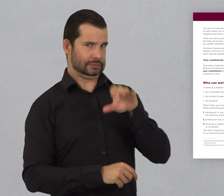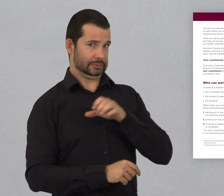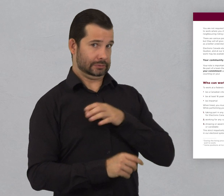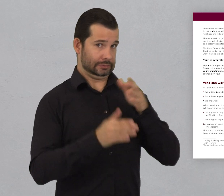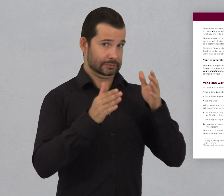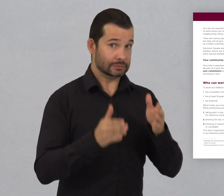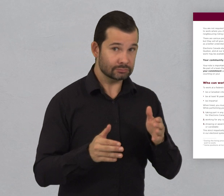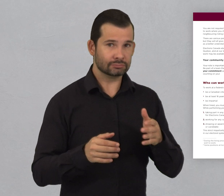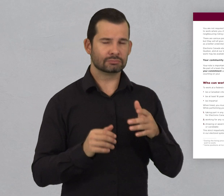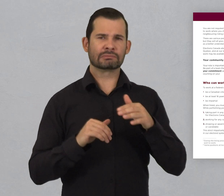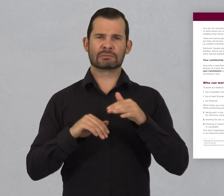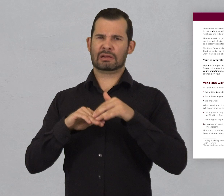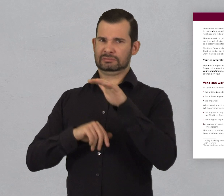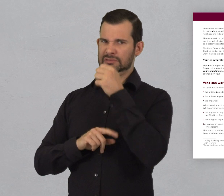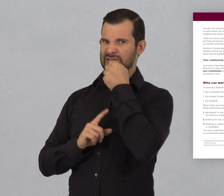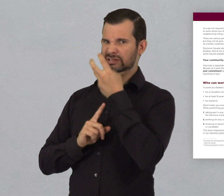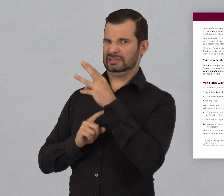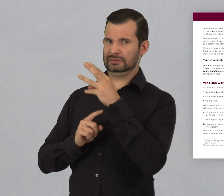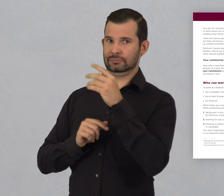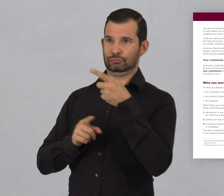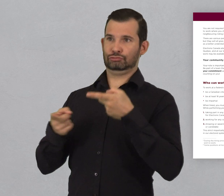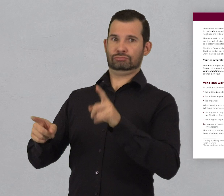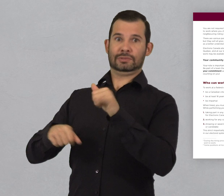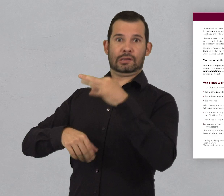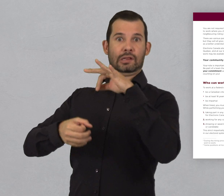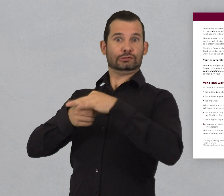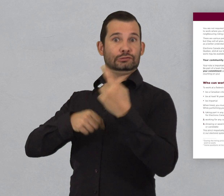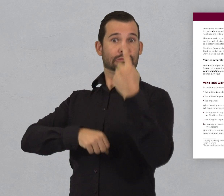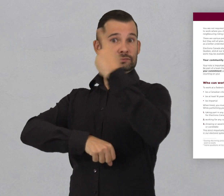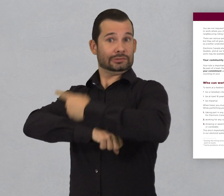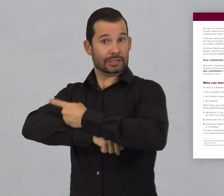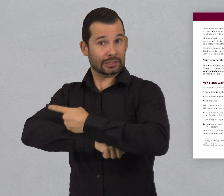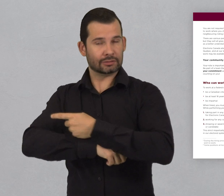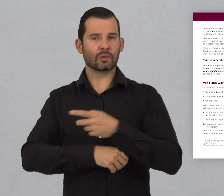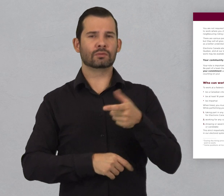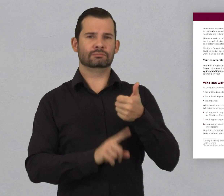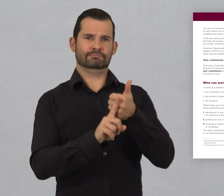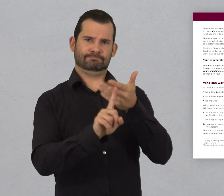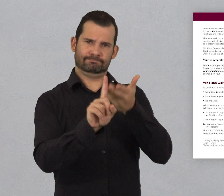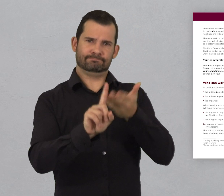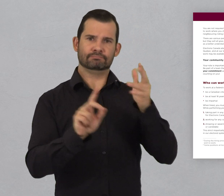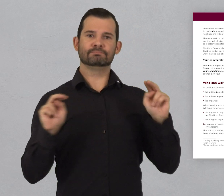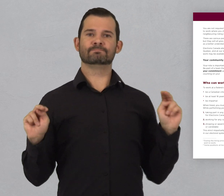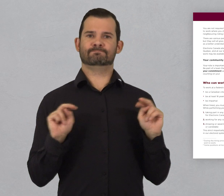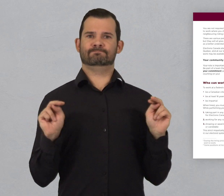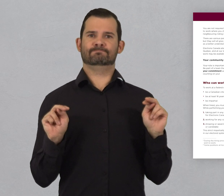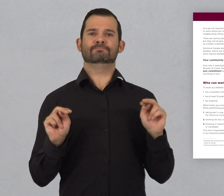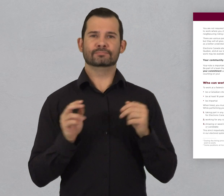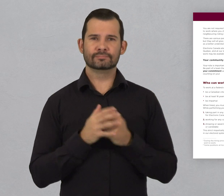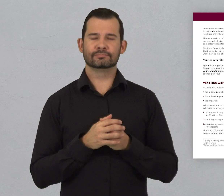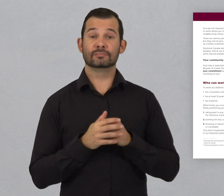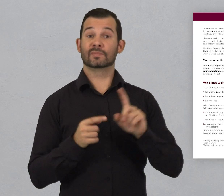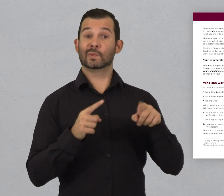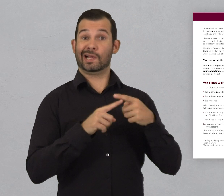• be a Canadian citizen • be at least 16 years old on election day • be impartial